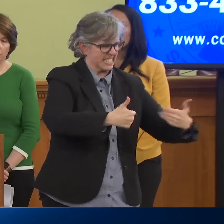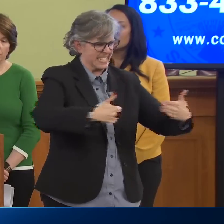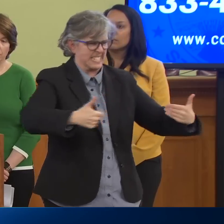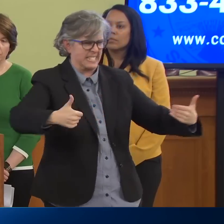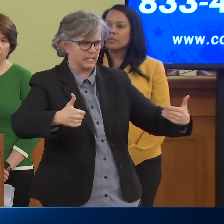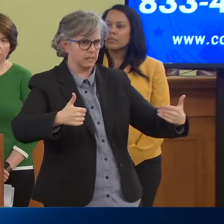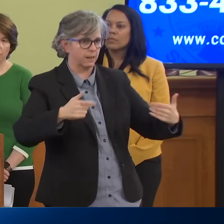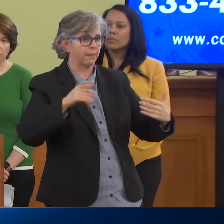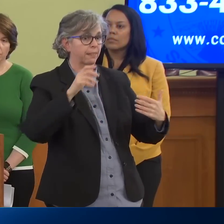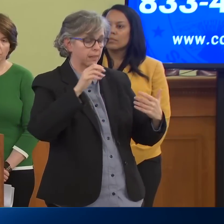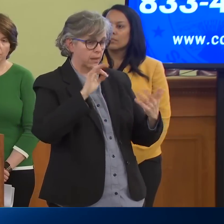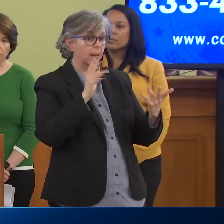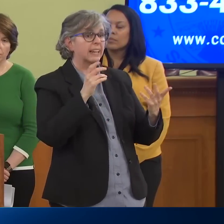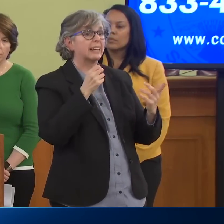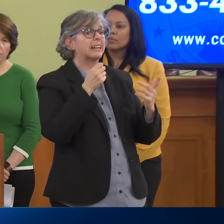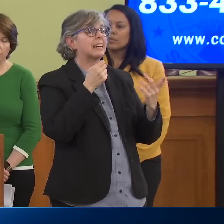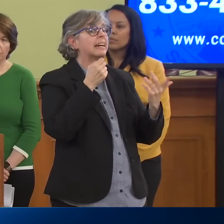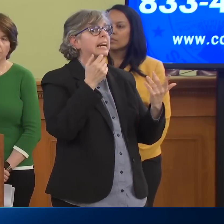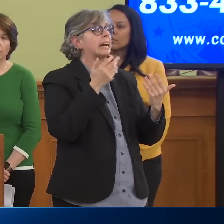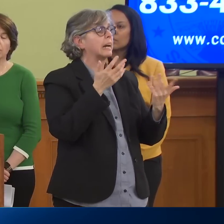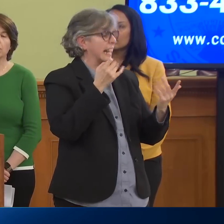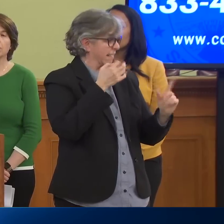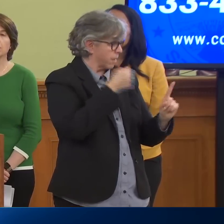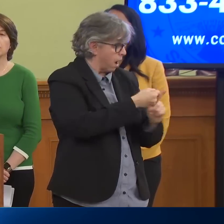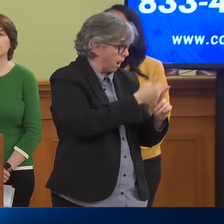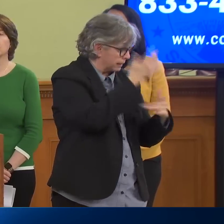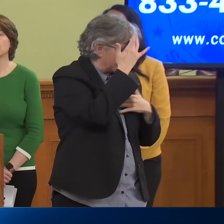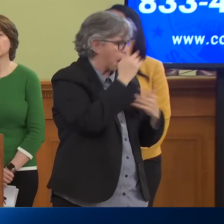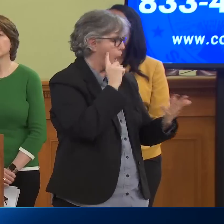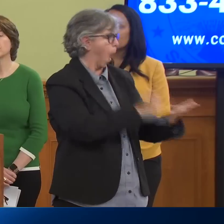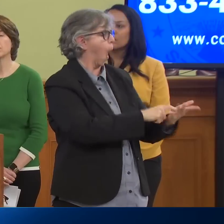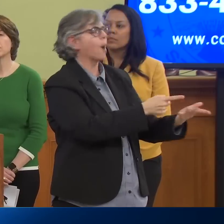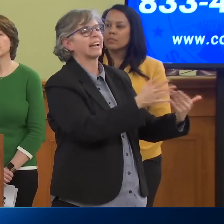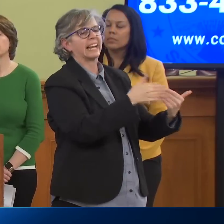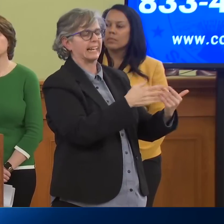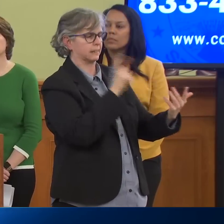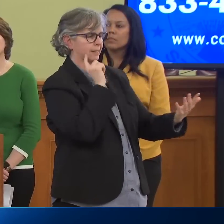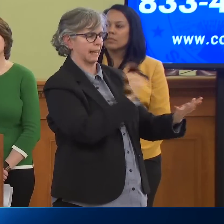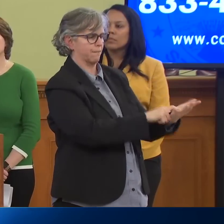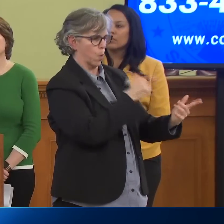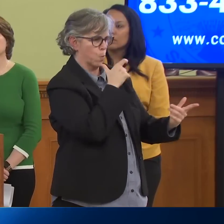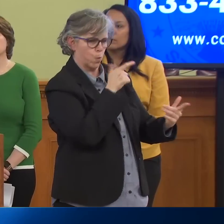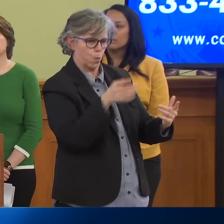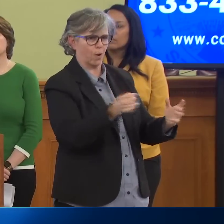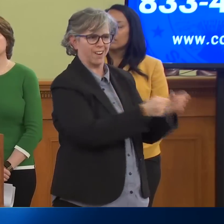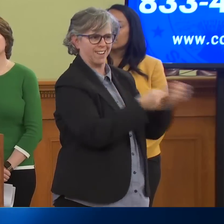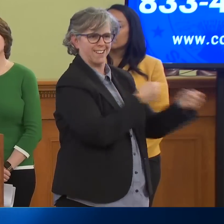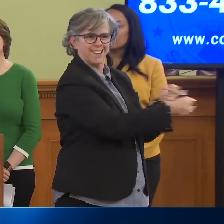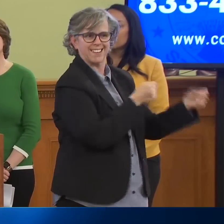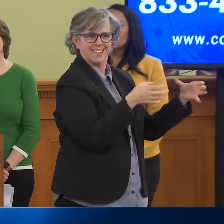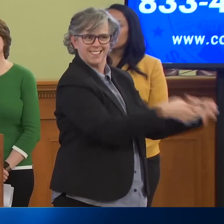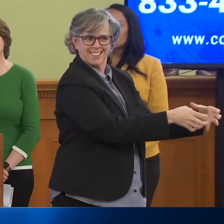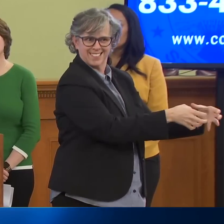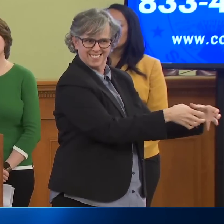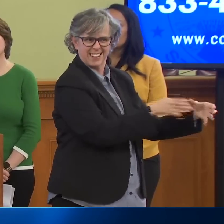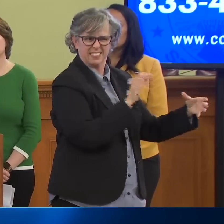COMPARTMENTALIZATION OF CHILDREN. IN OTHER WORDS, IF YOU HAVE KIDS ALTOGETHER WITH EACH OTHER, AND IN ANOTHER ROOM KIDS